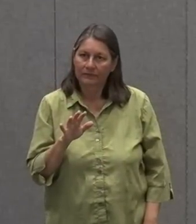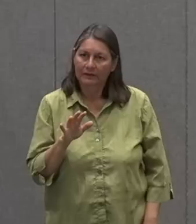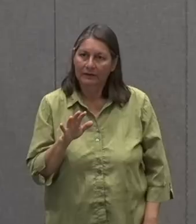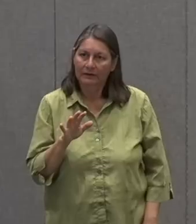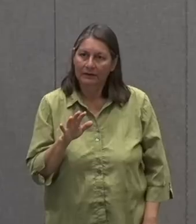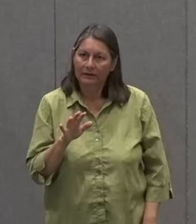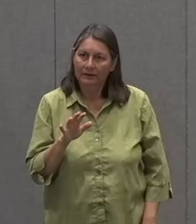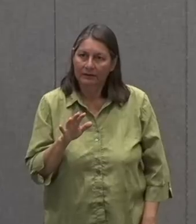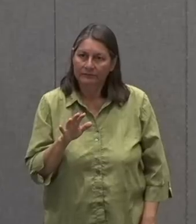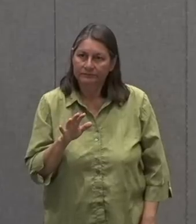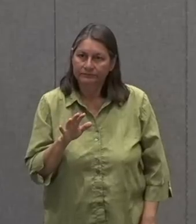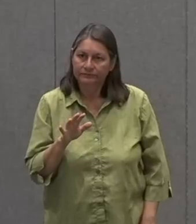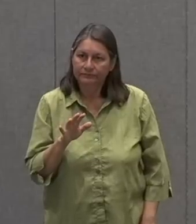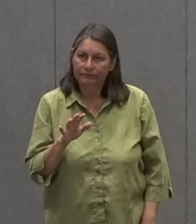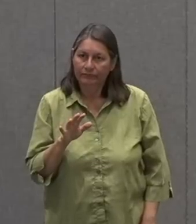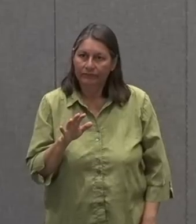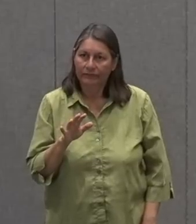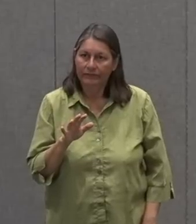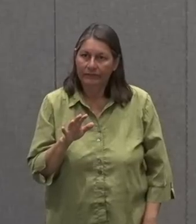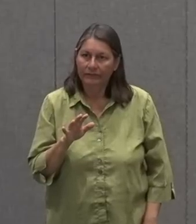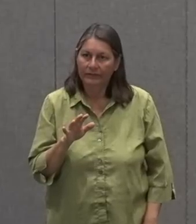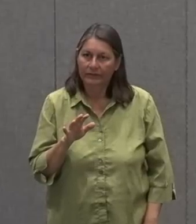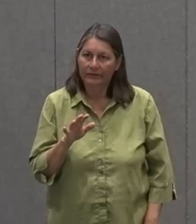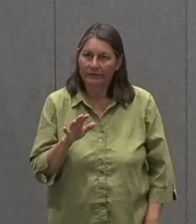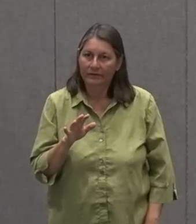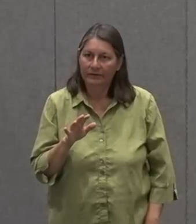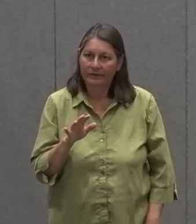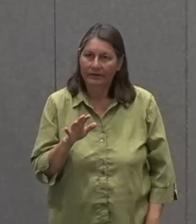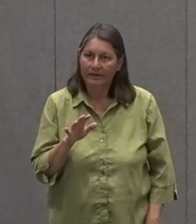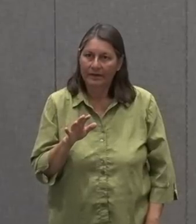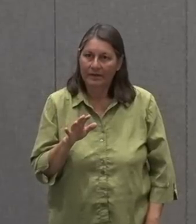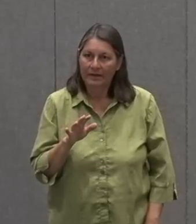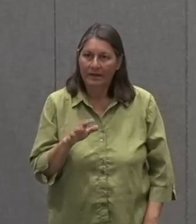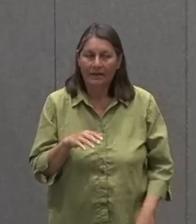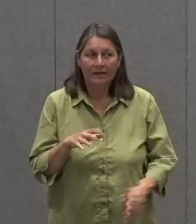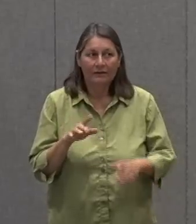I'm gonna go ahead and put five tens in there. Do I need to change my ones?